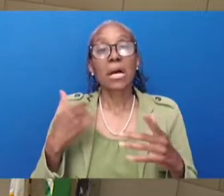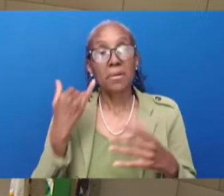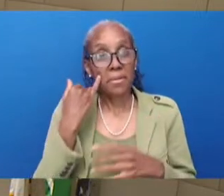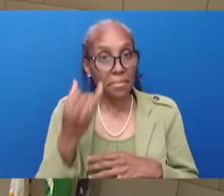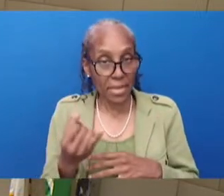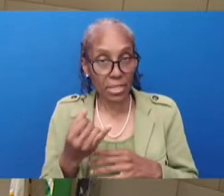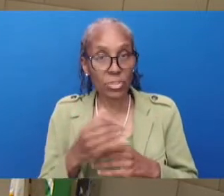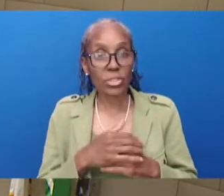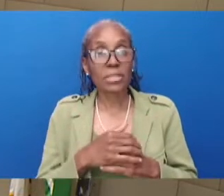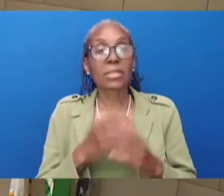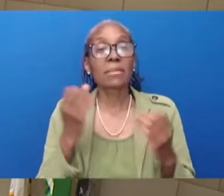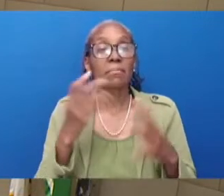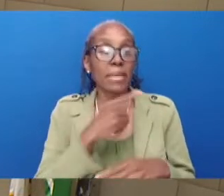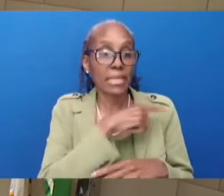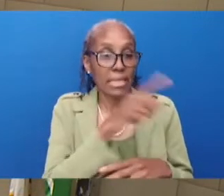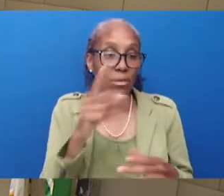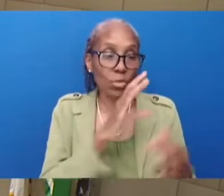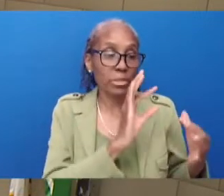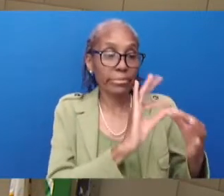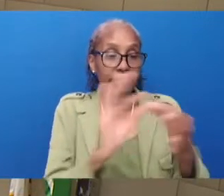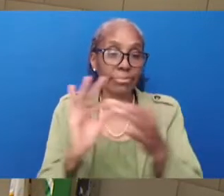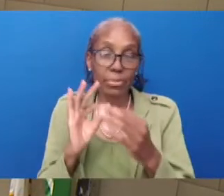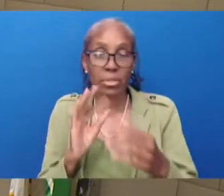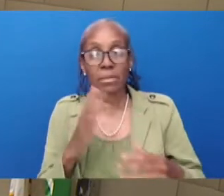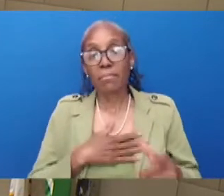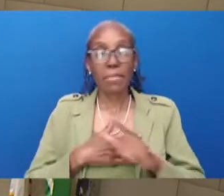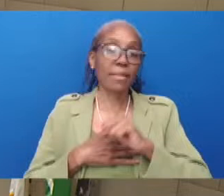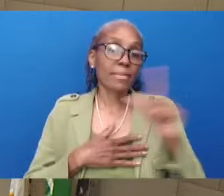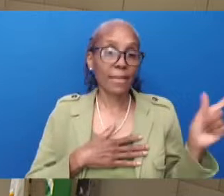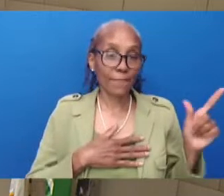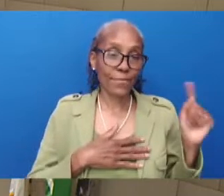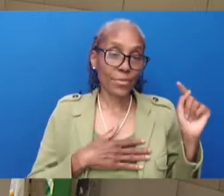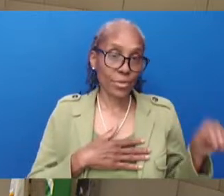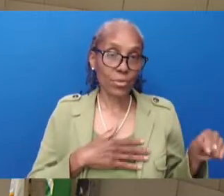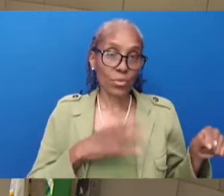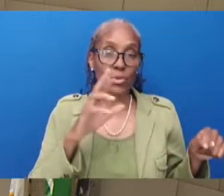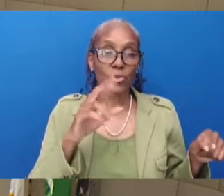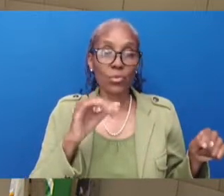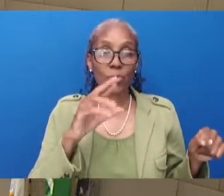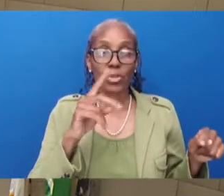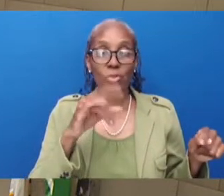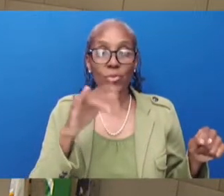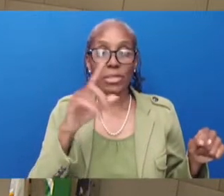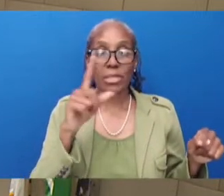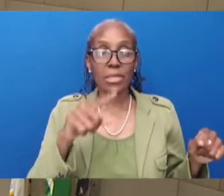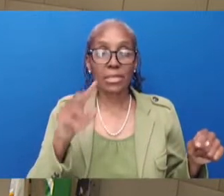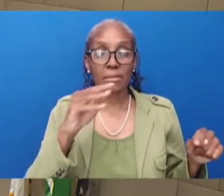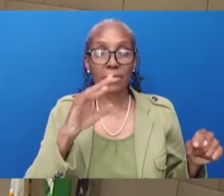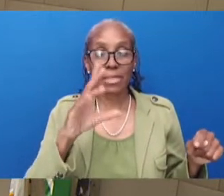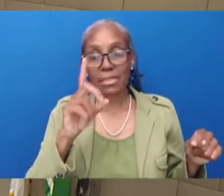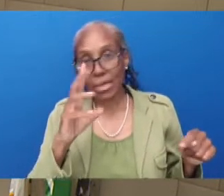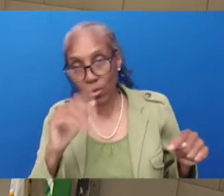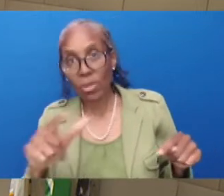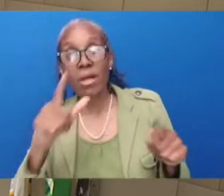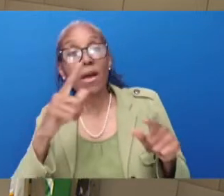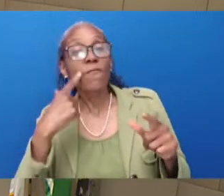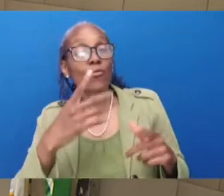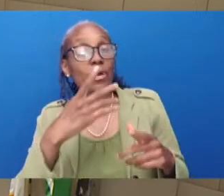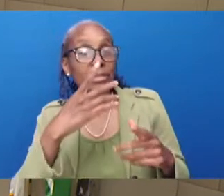HAVING BEEN MOVED AND PROPERLY SECONDED, I IMAGINE MANY WILL WANT TO BE HEARD, SO I'LL START